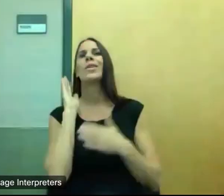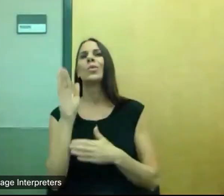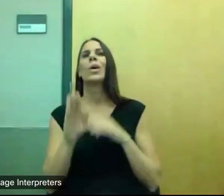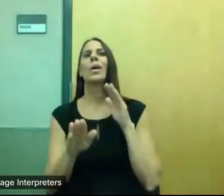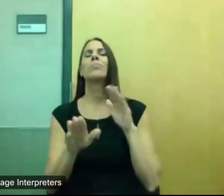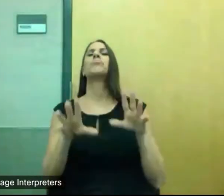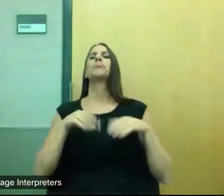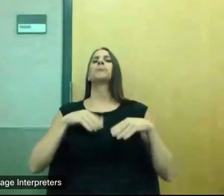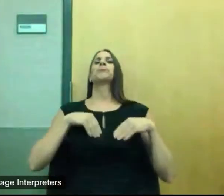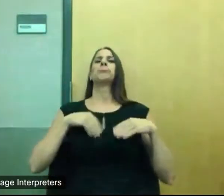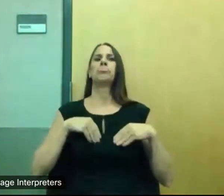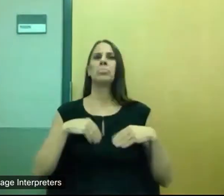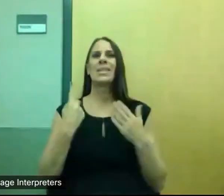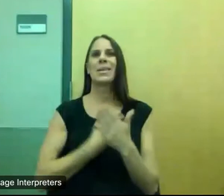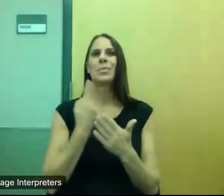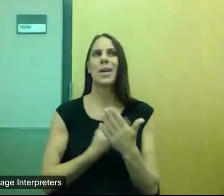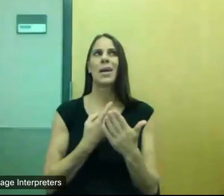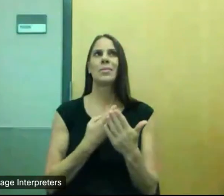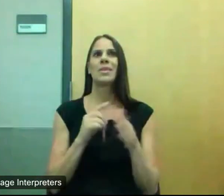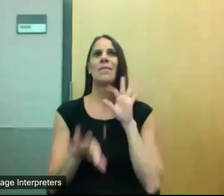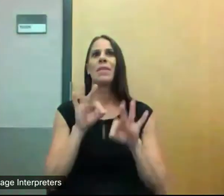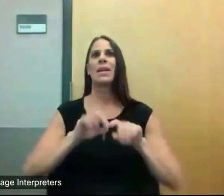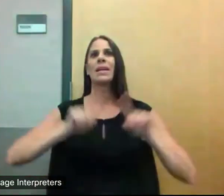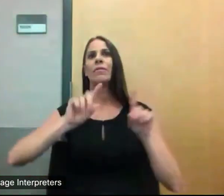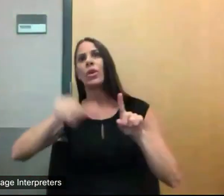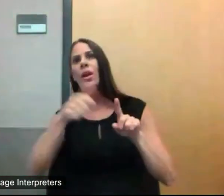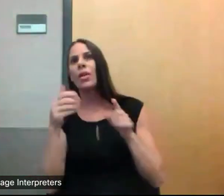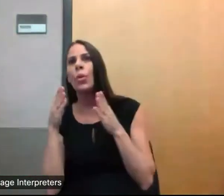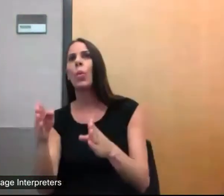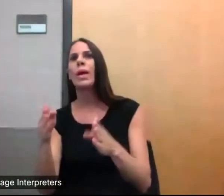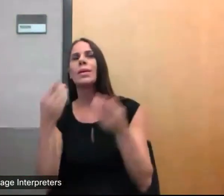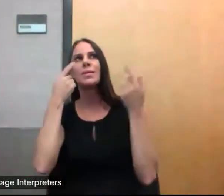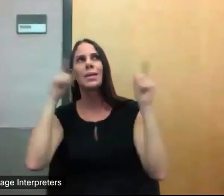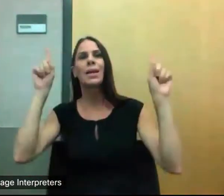Good com work sometimes is finding other ways to get it done. Um, Scott Lee, who used from